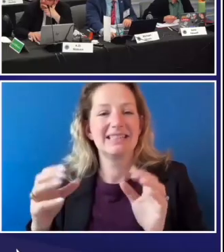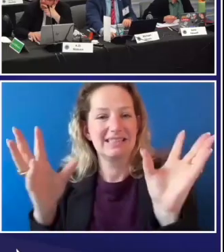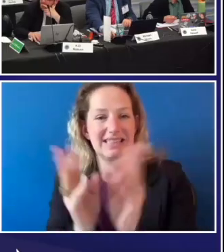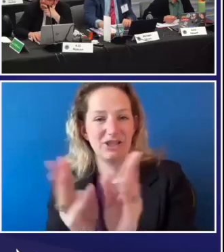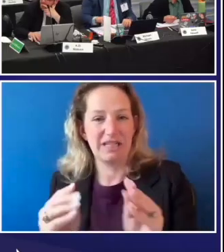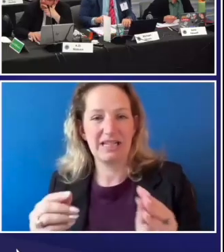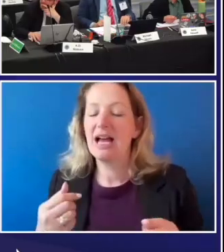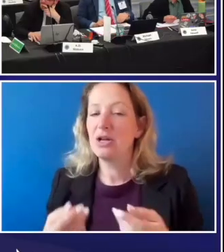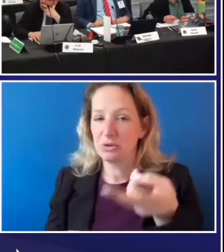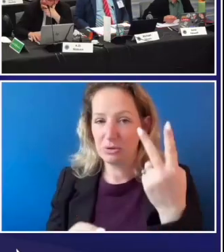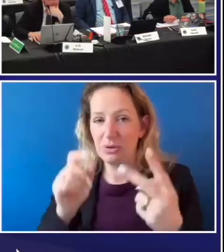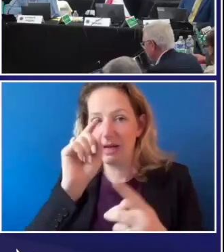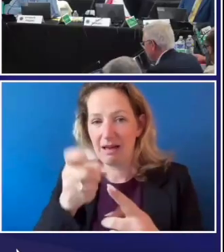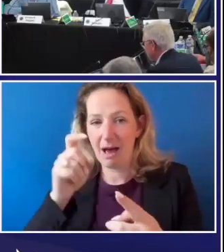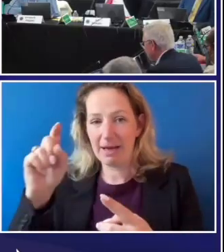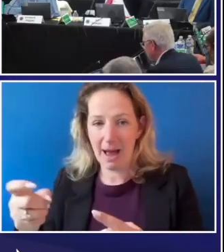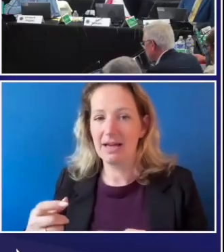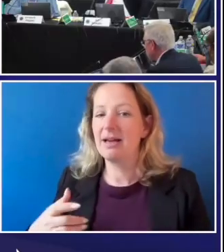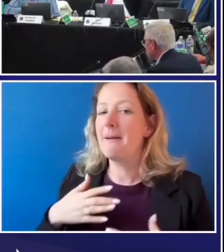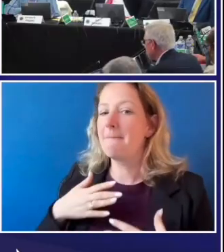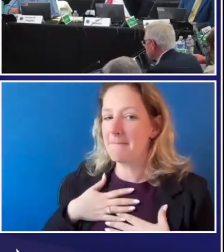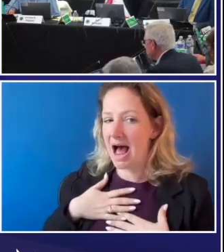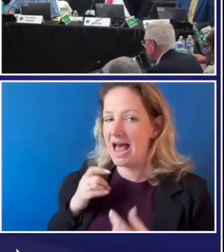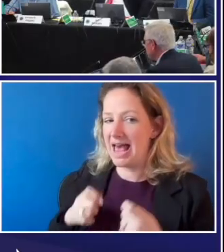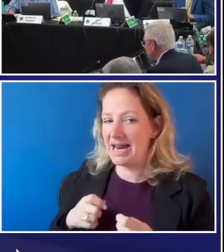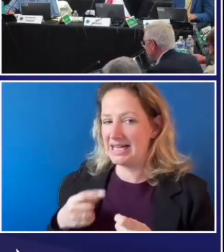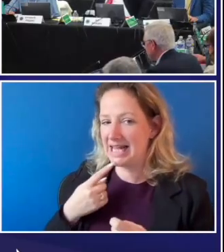I have them in my own edits has gone, so I assume that they were gone here, so thank you though.